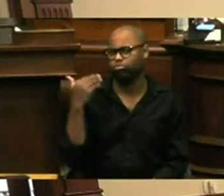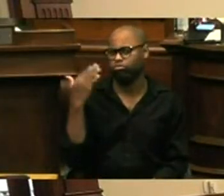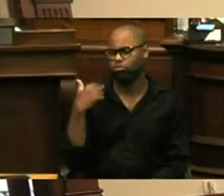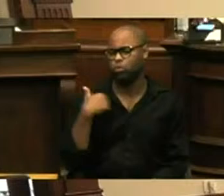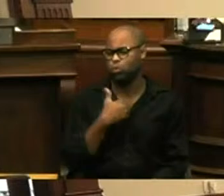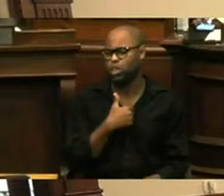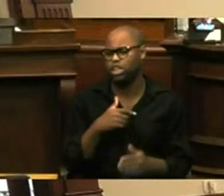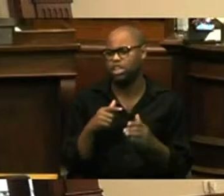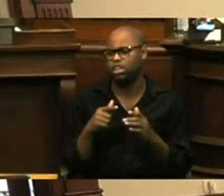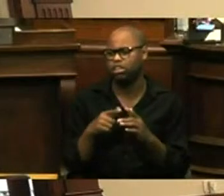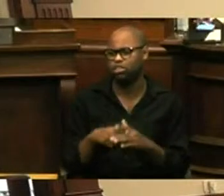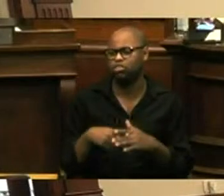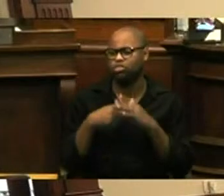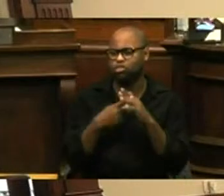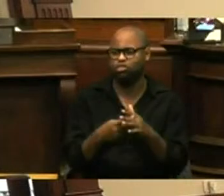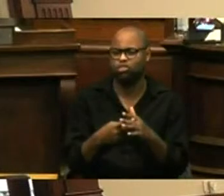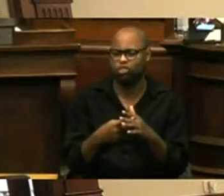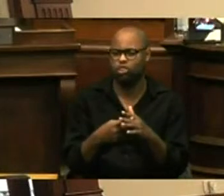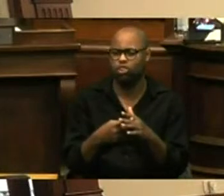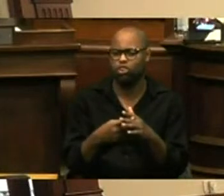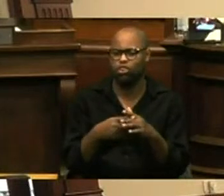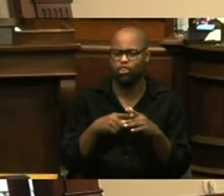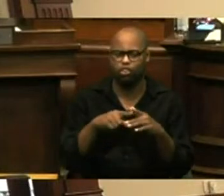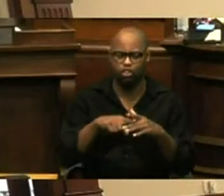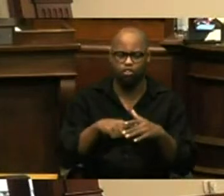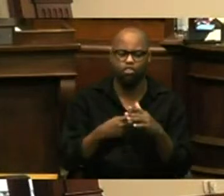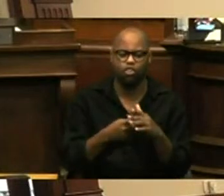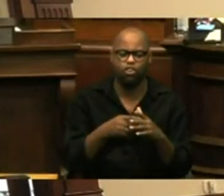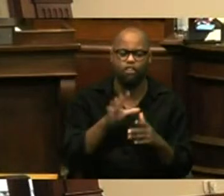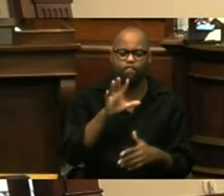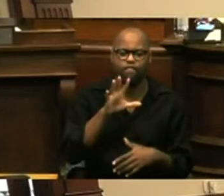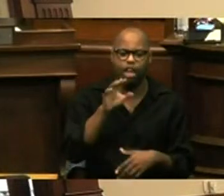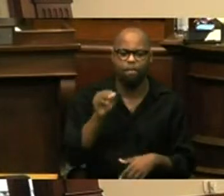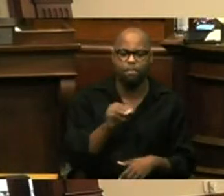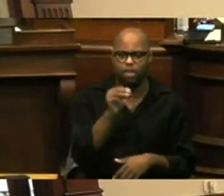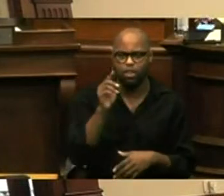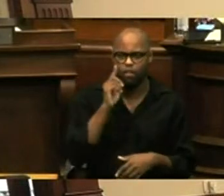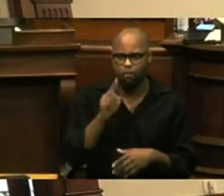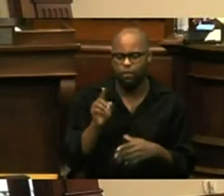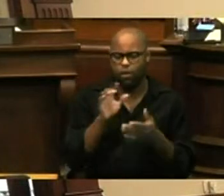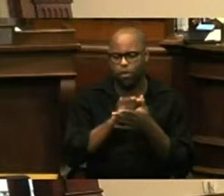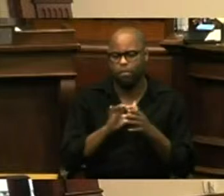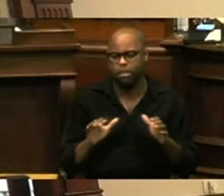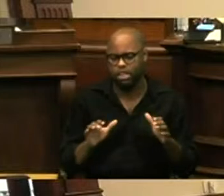Melendez so back when we